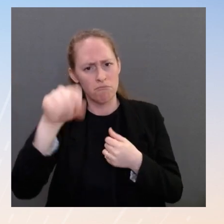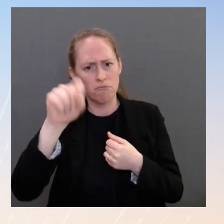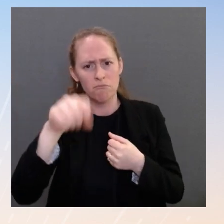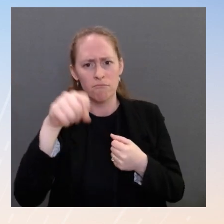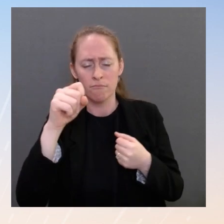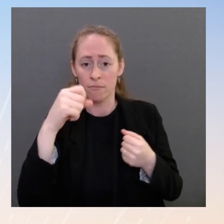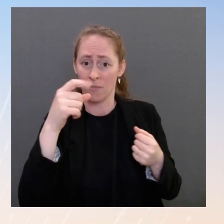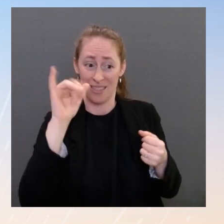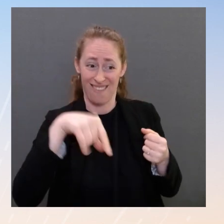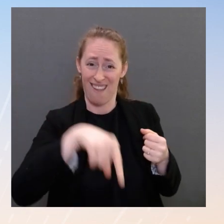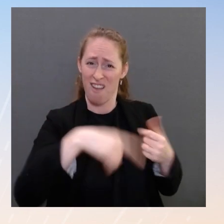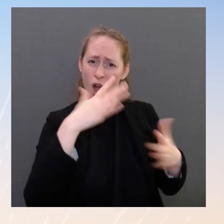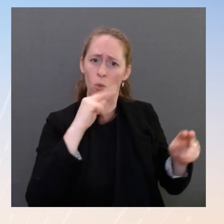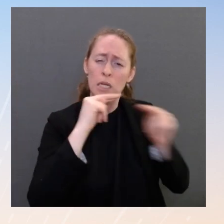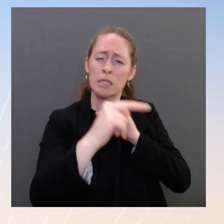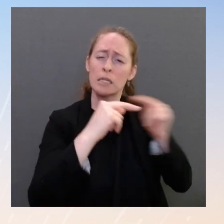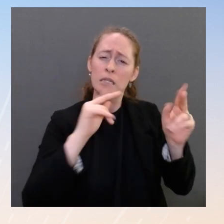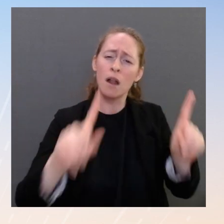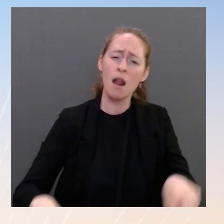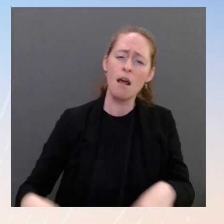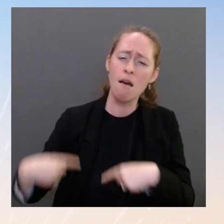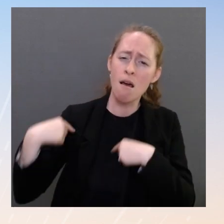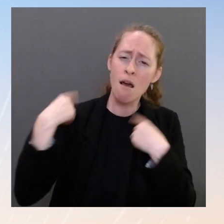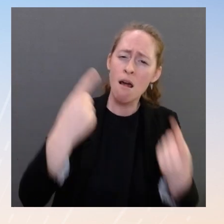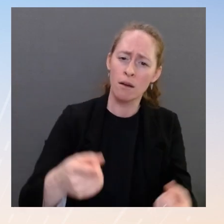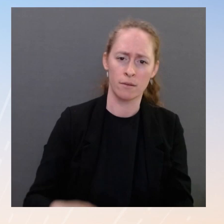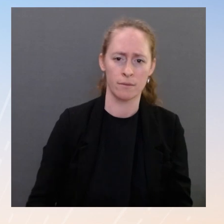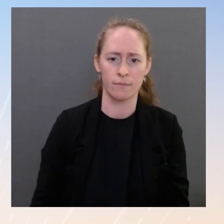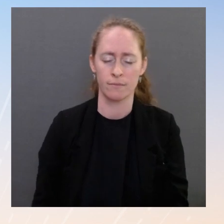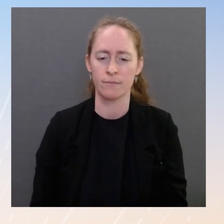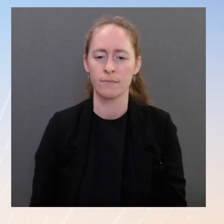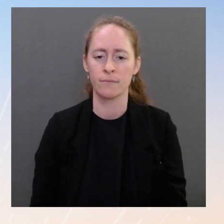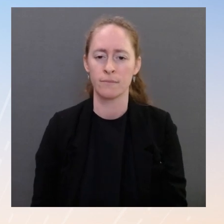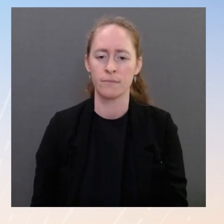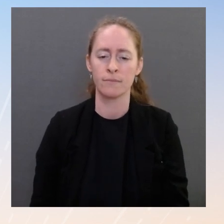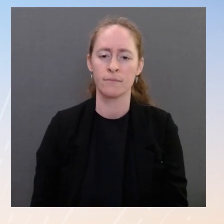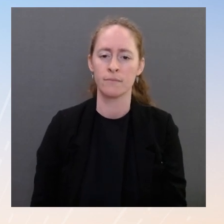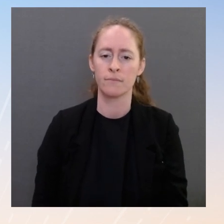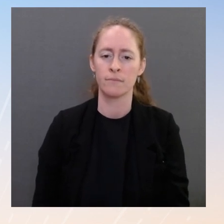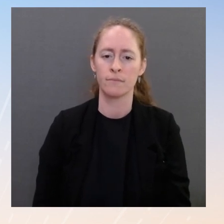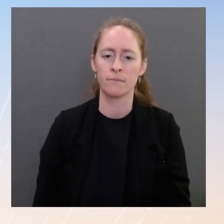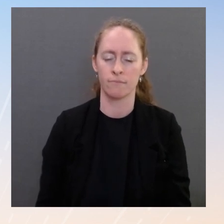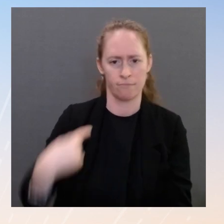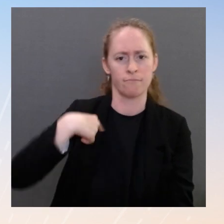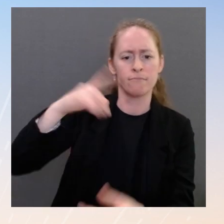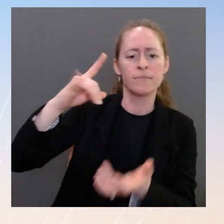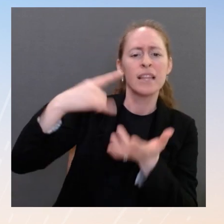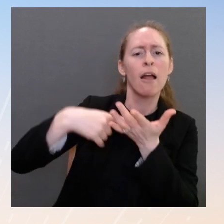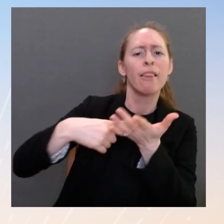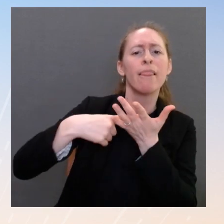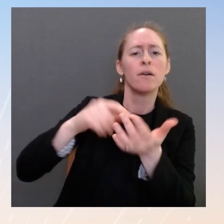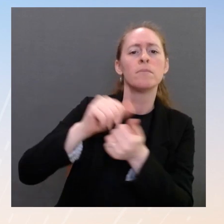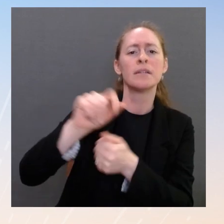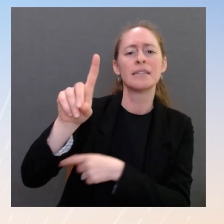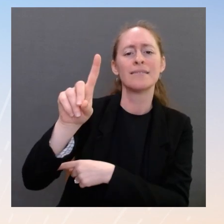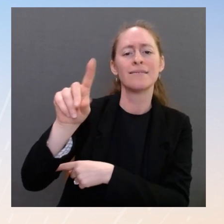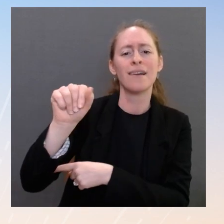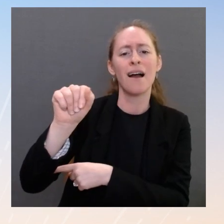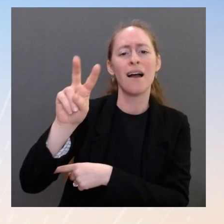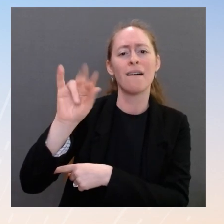The Press: I spoke with David Whelan today, and he is concerned that Reed's release now narrows the chances for his brother's release,